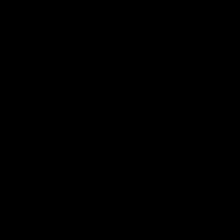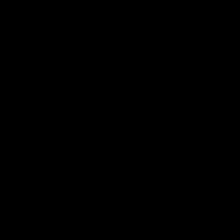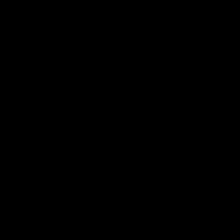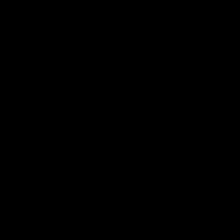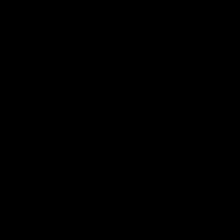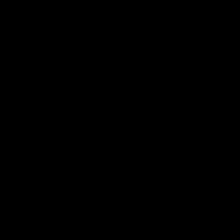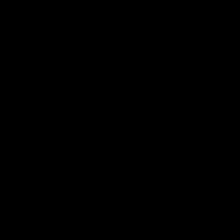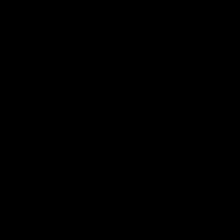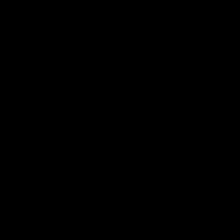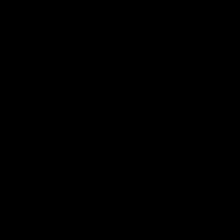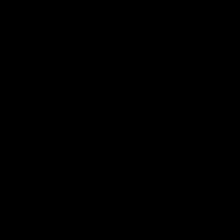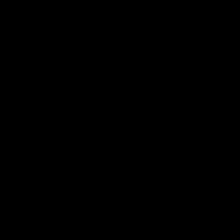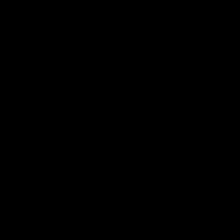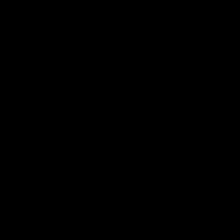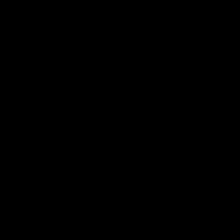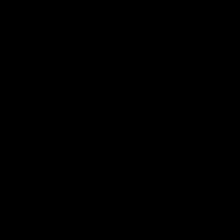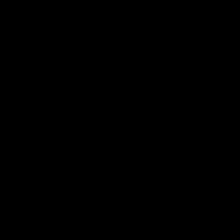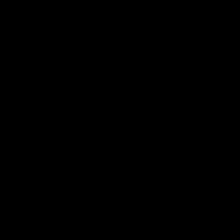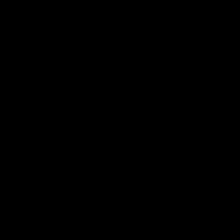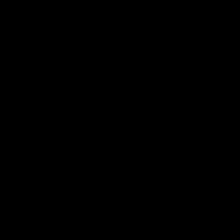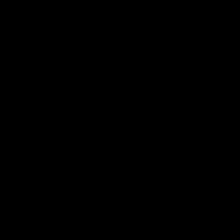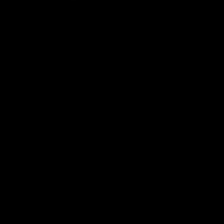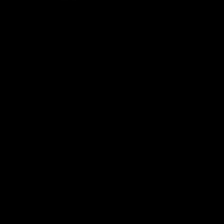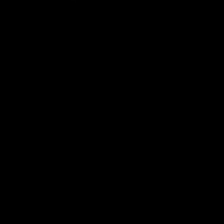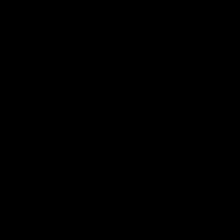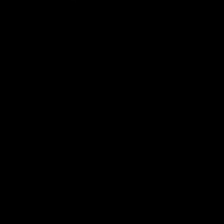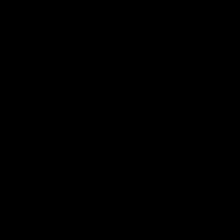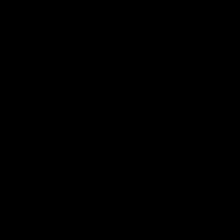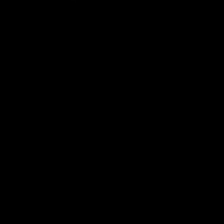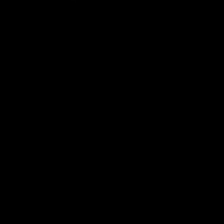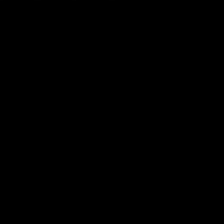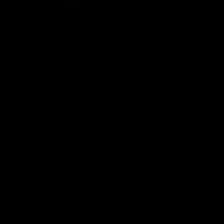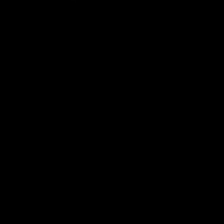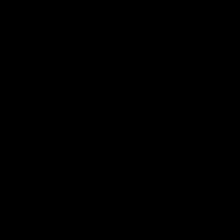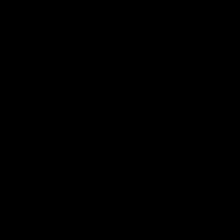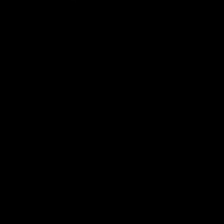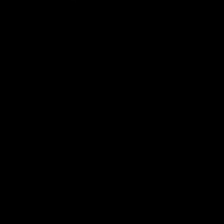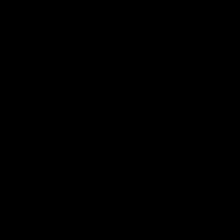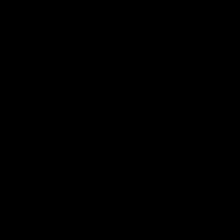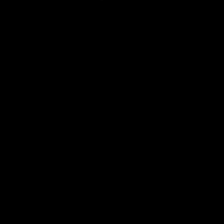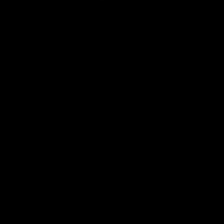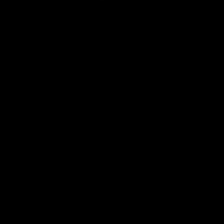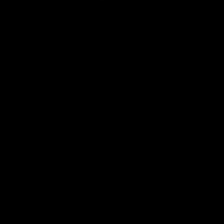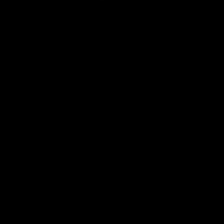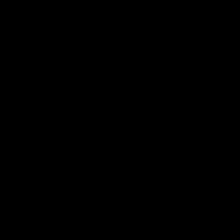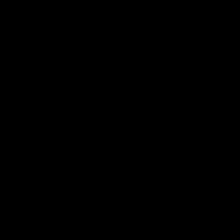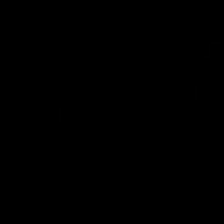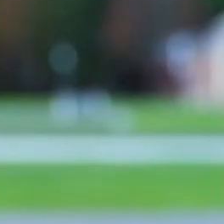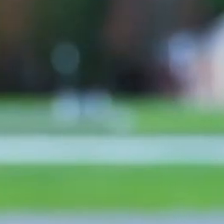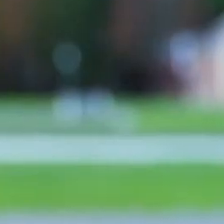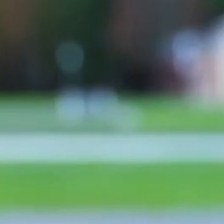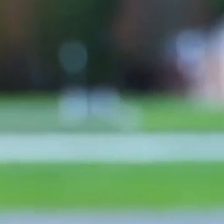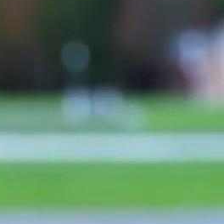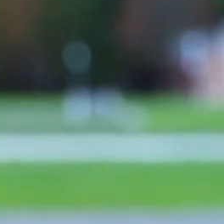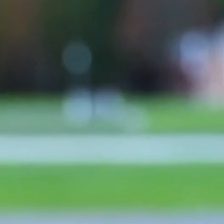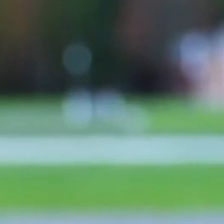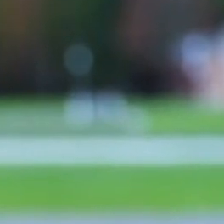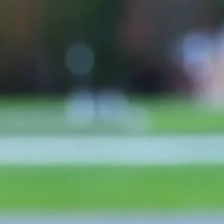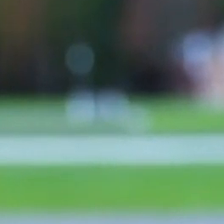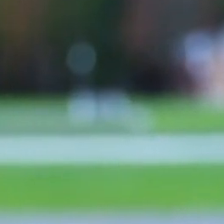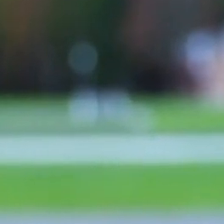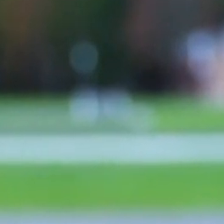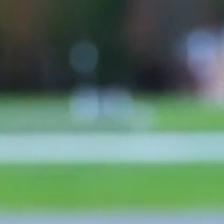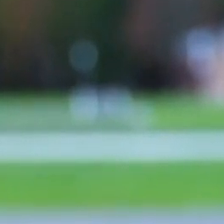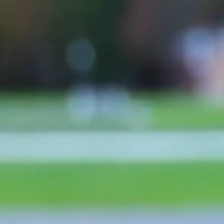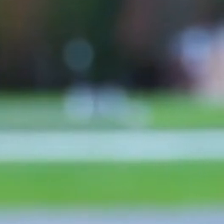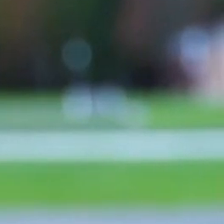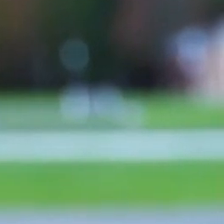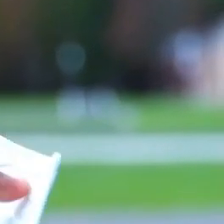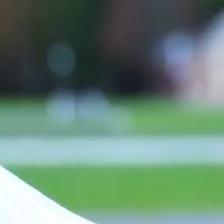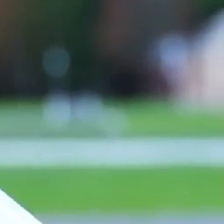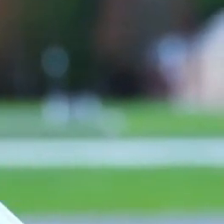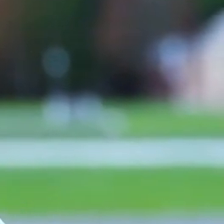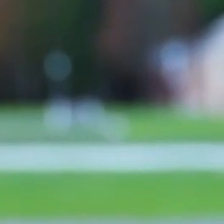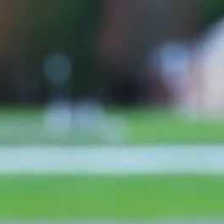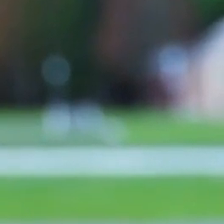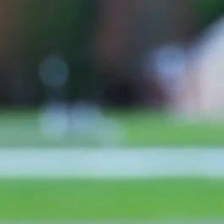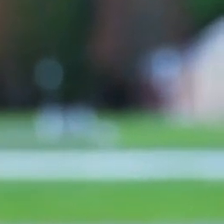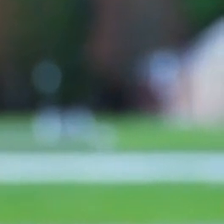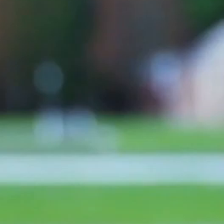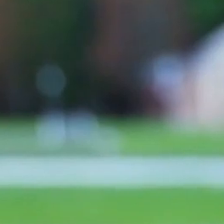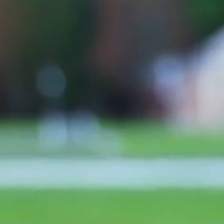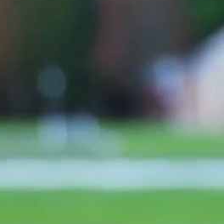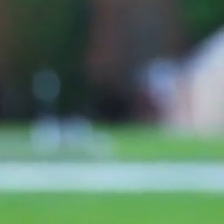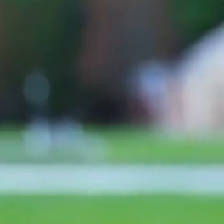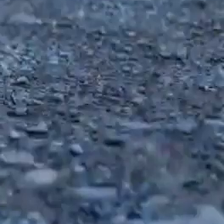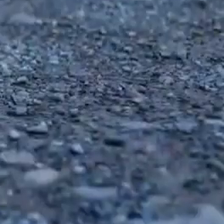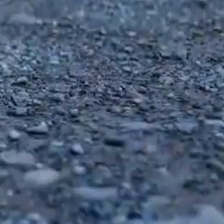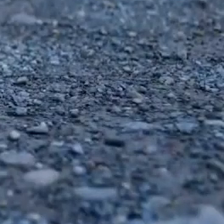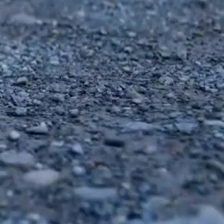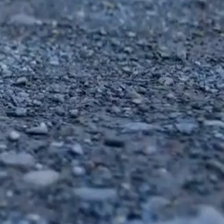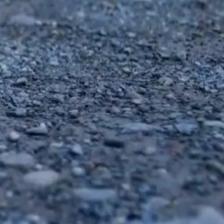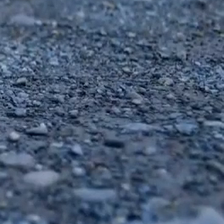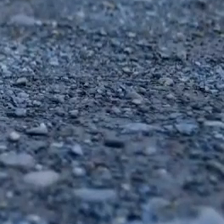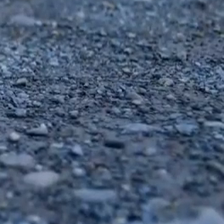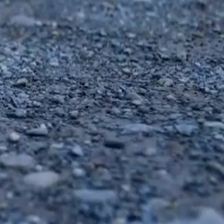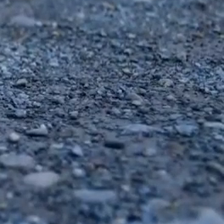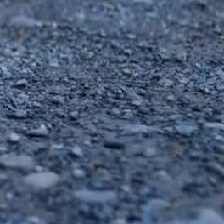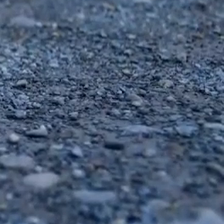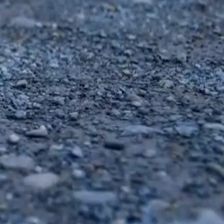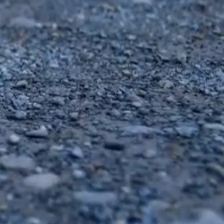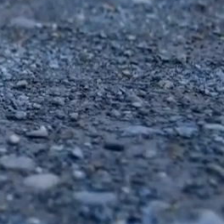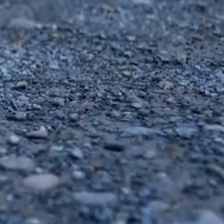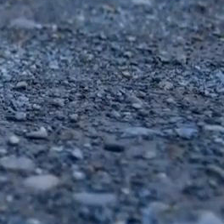MAYBE RIGHT THING IS A NEW YORK